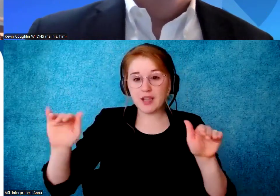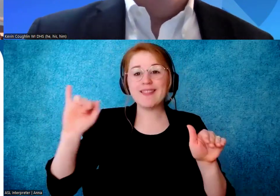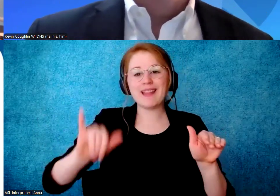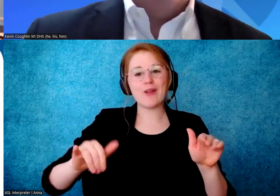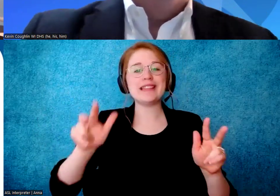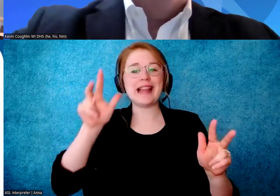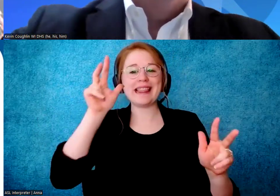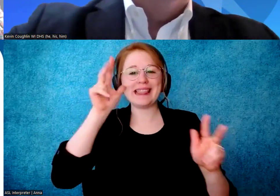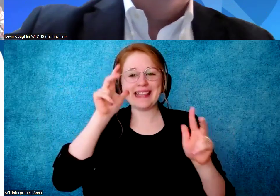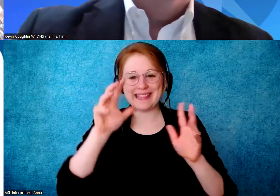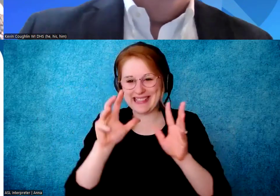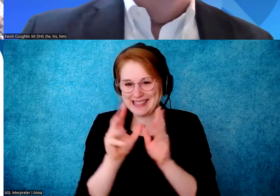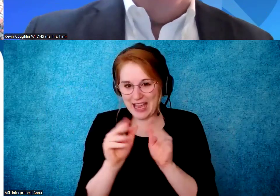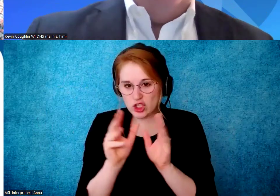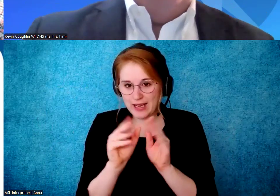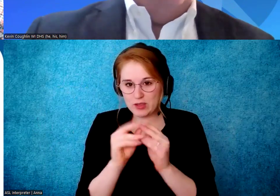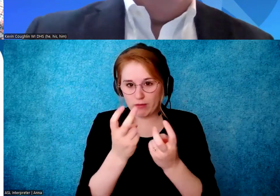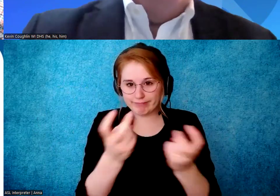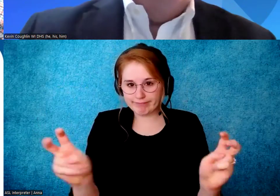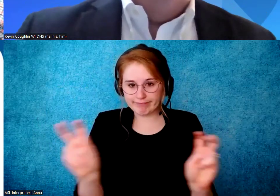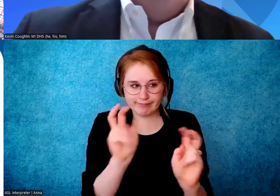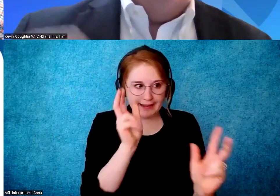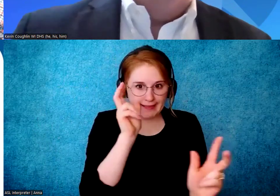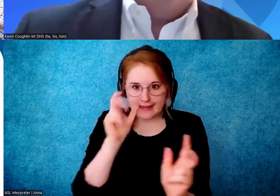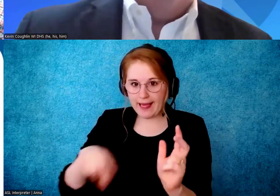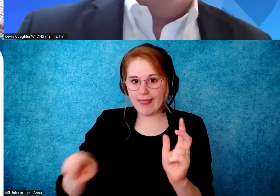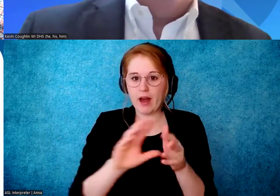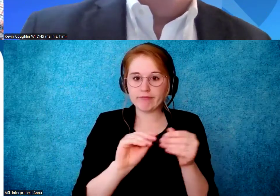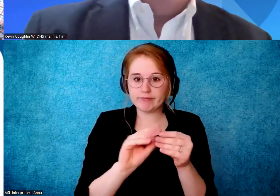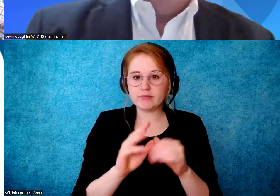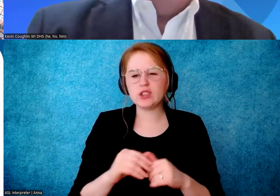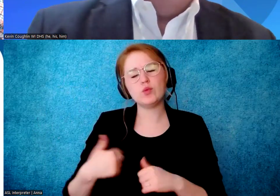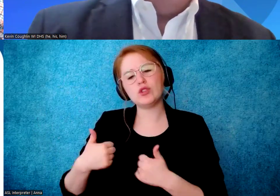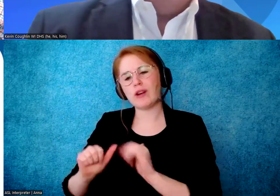because we wanted to make sure that we had the right, 'cause we were developing a curriculum as well.